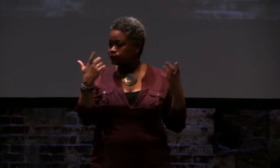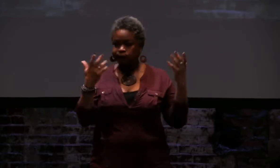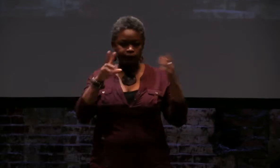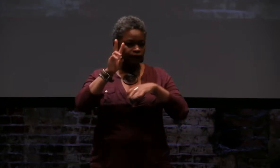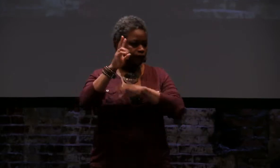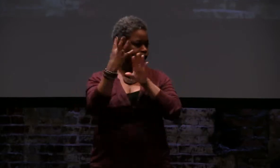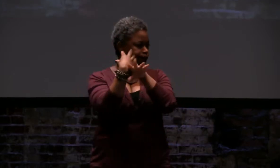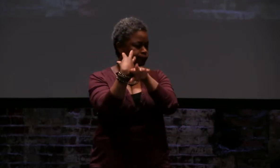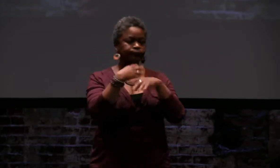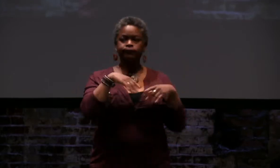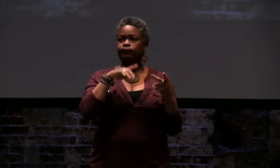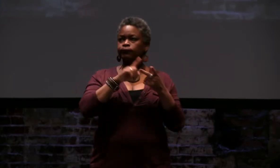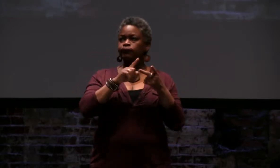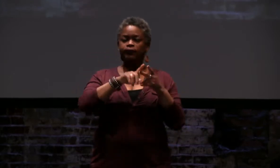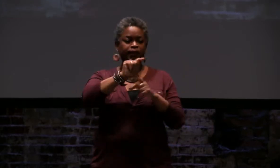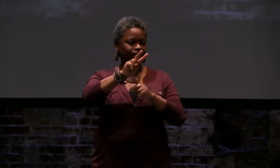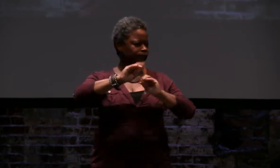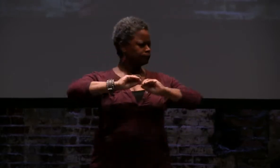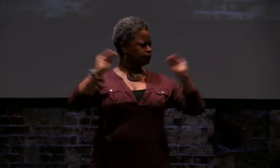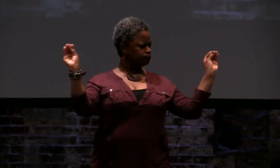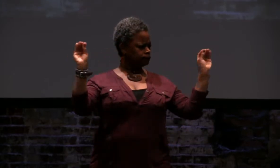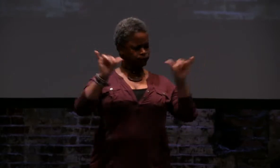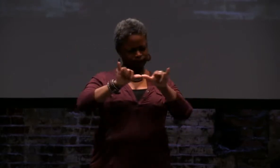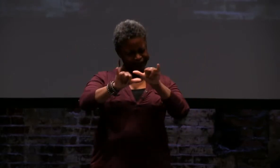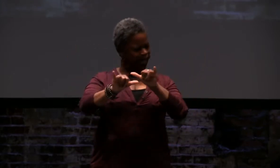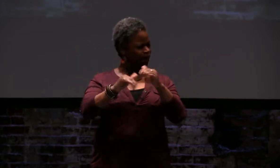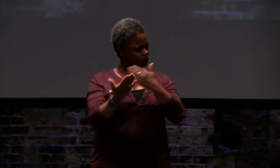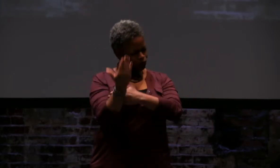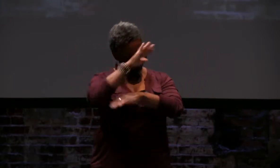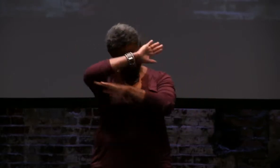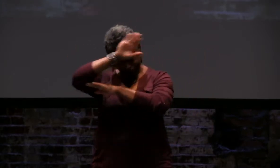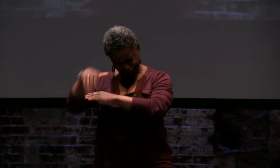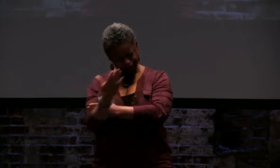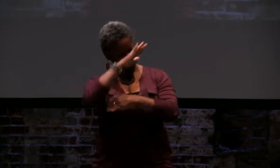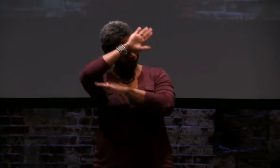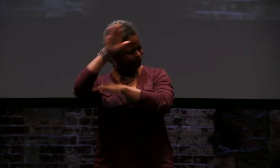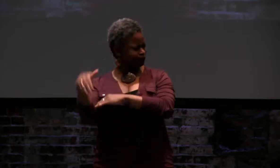No iPhones, devices are allowed.